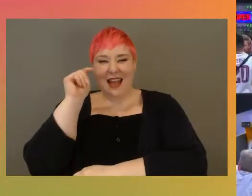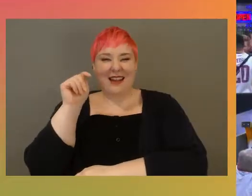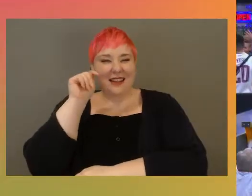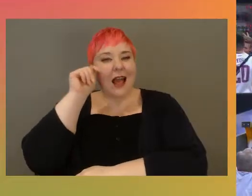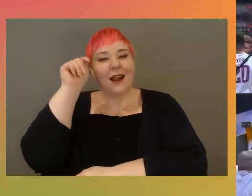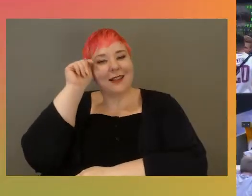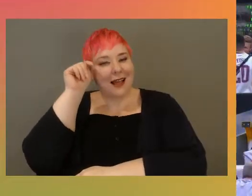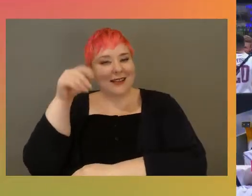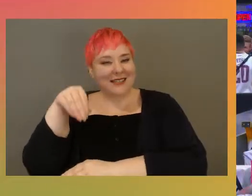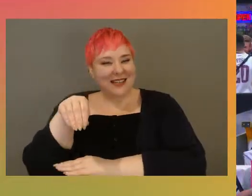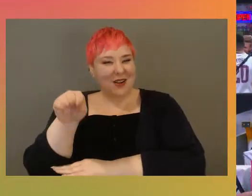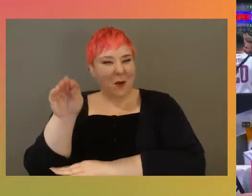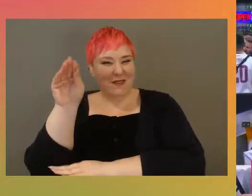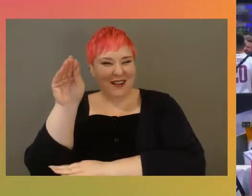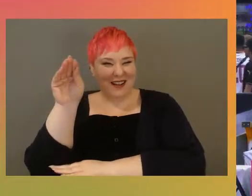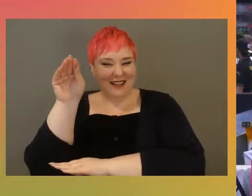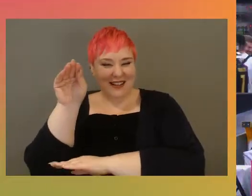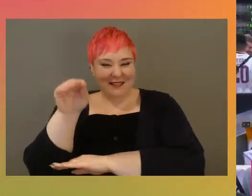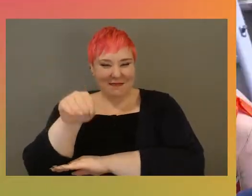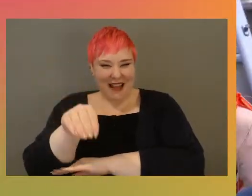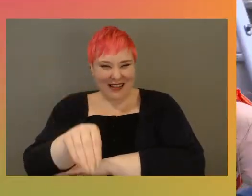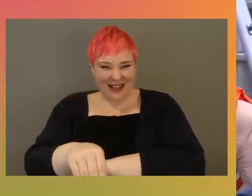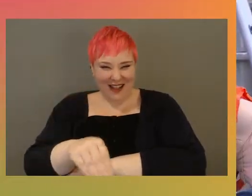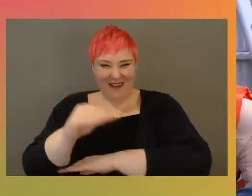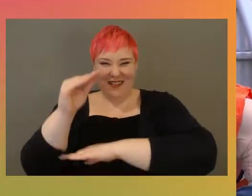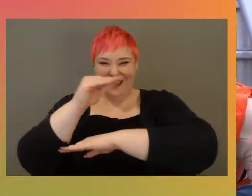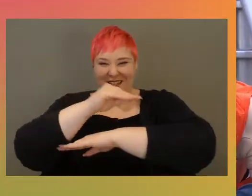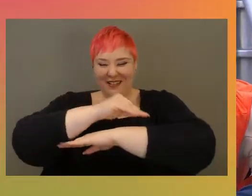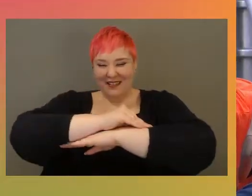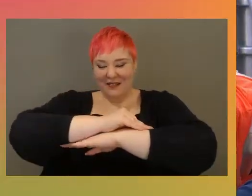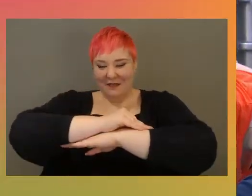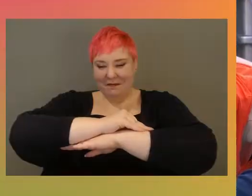A LITTLE FURTHER UP THIS TIME,